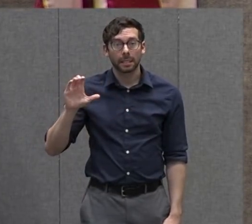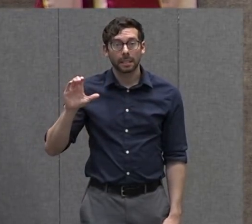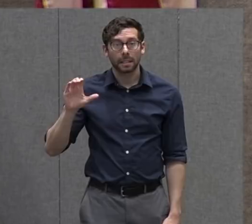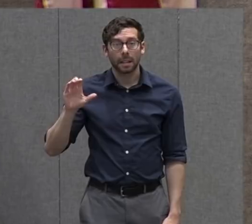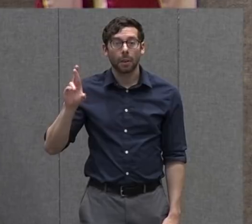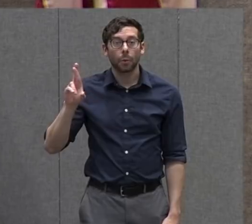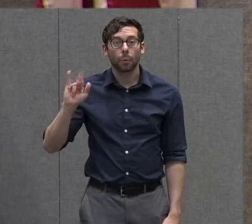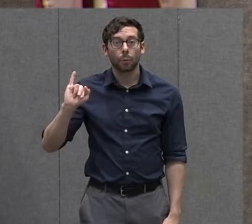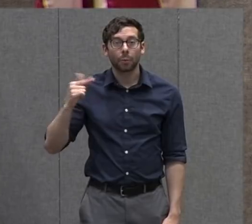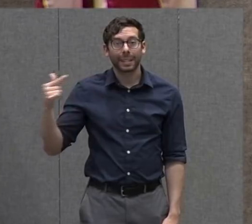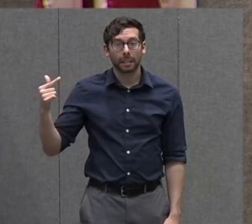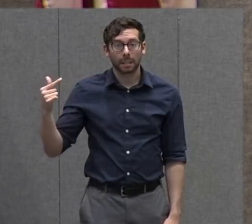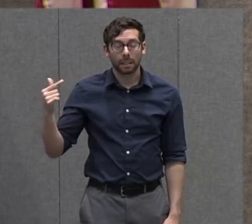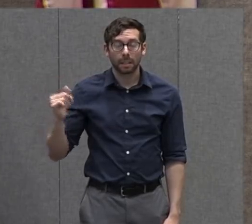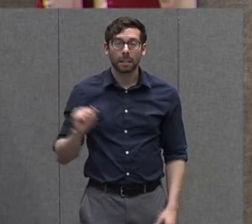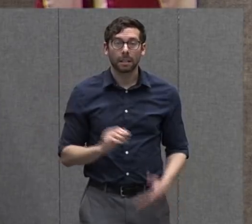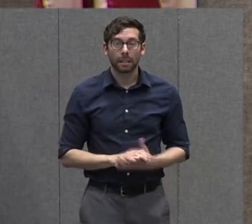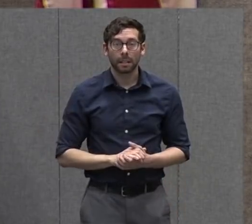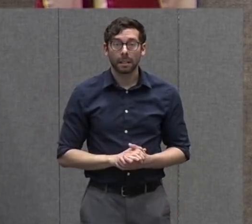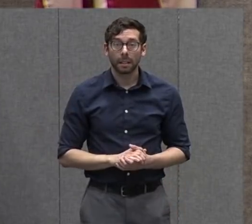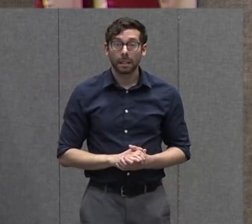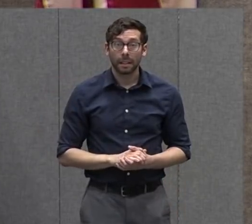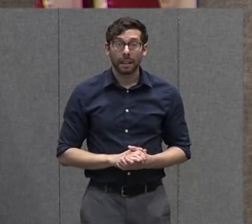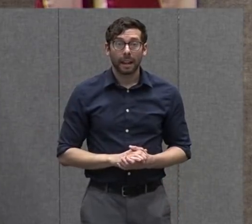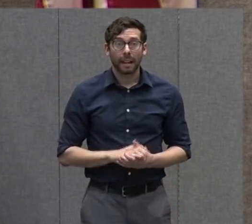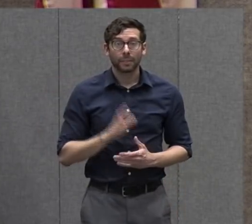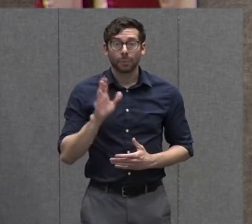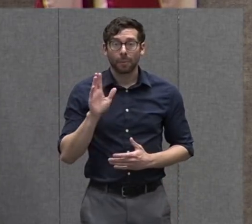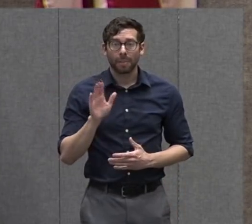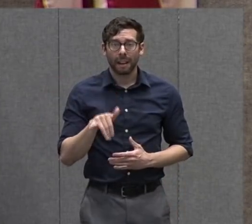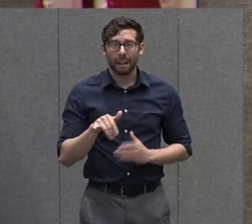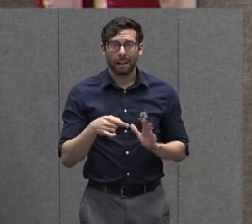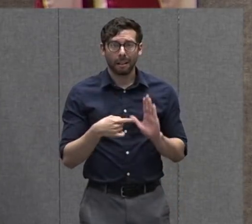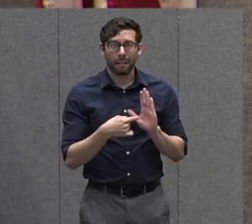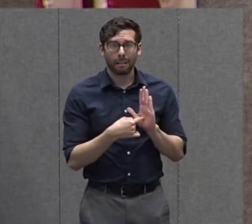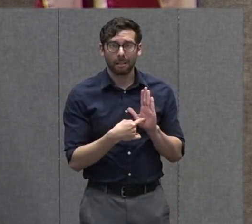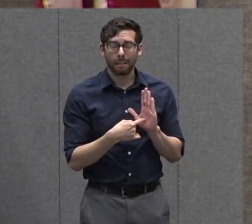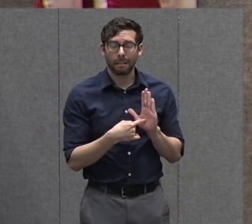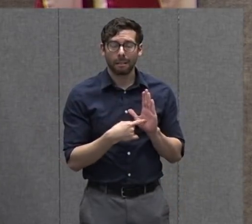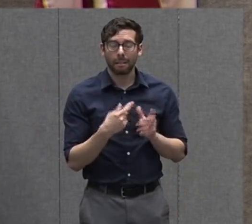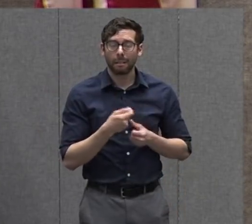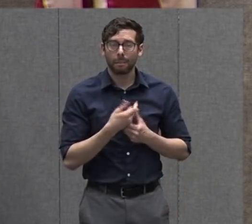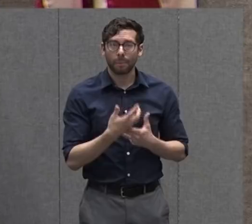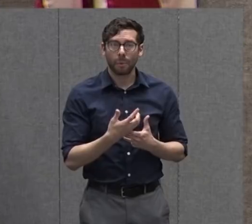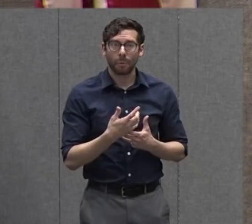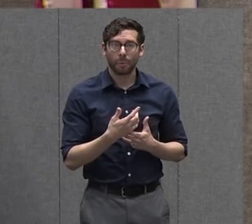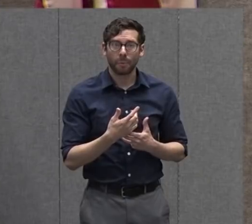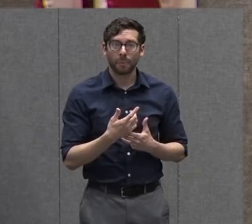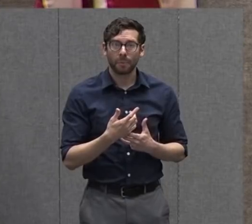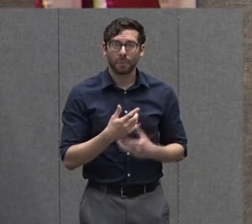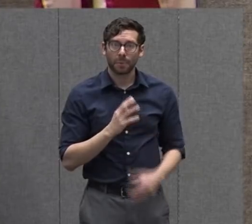And what is neat about the poem is it starts off with the stem.